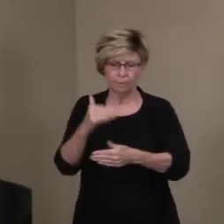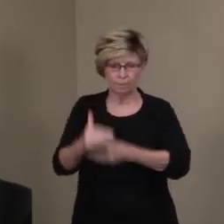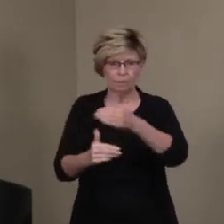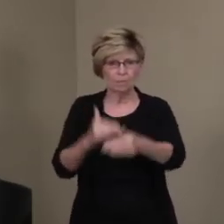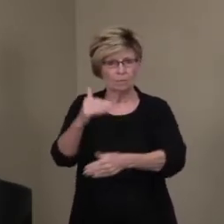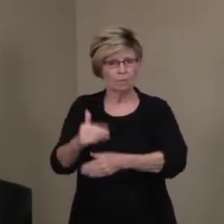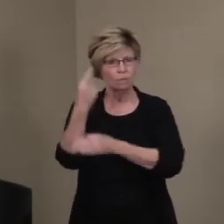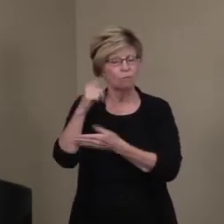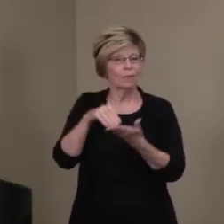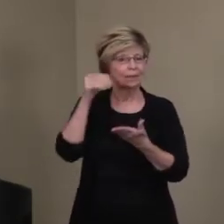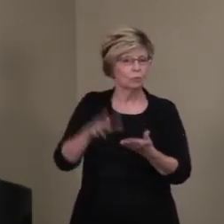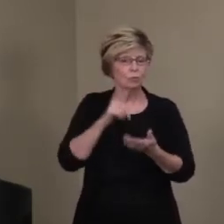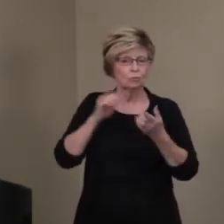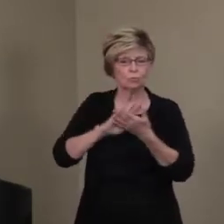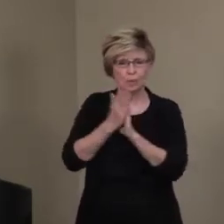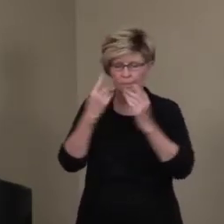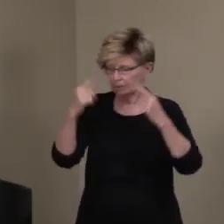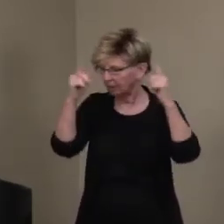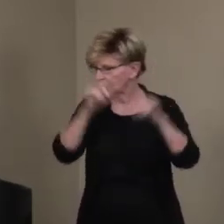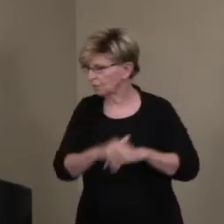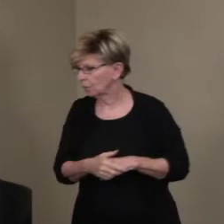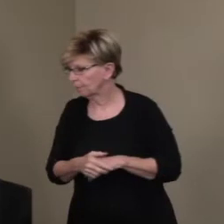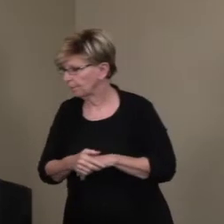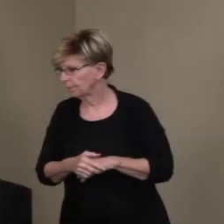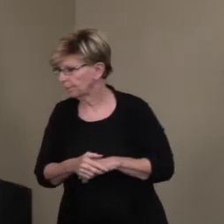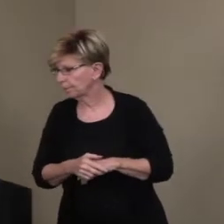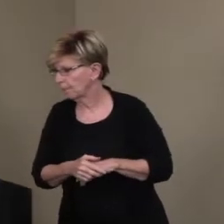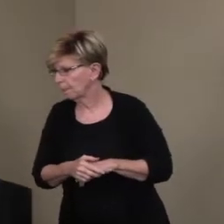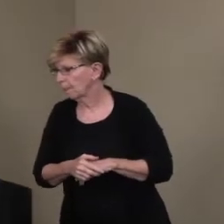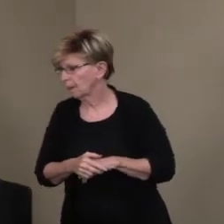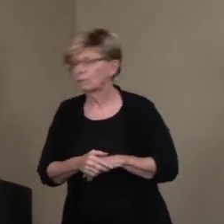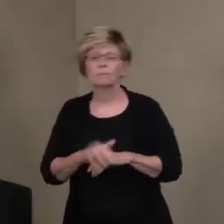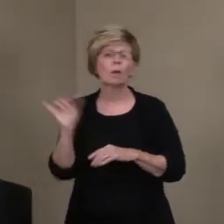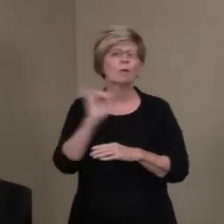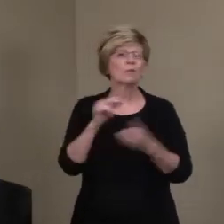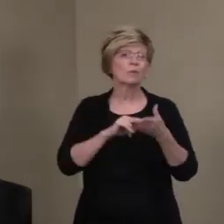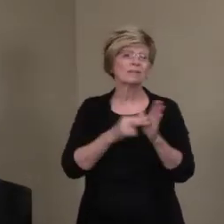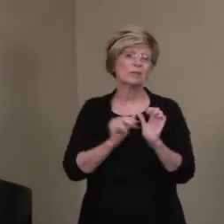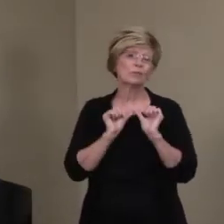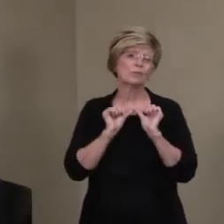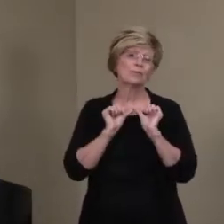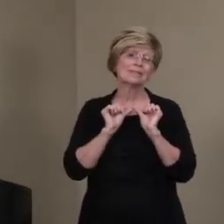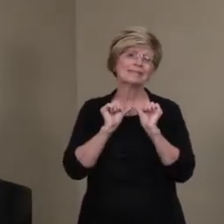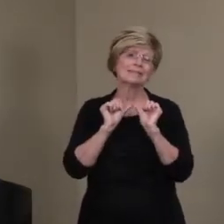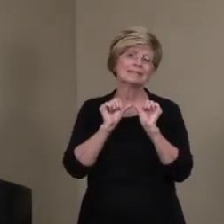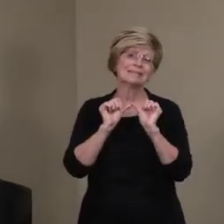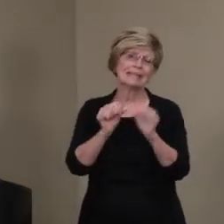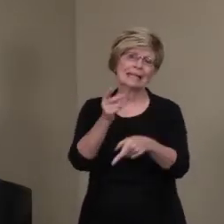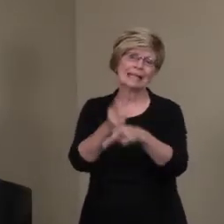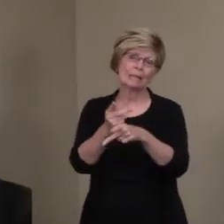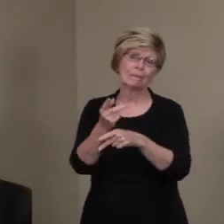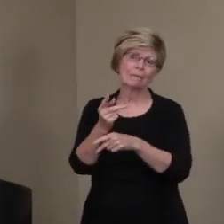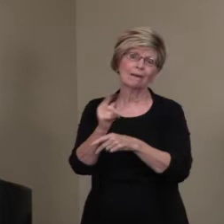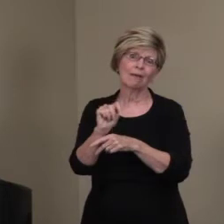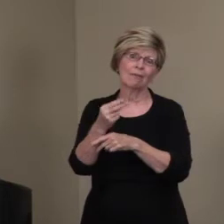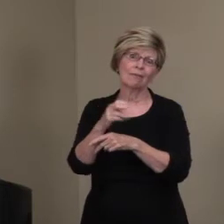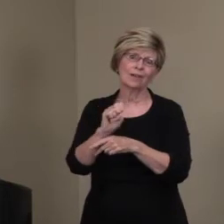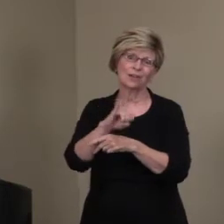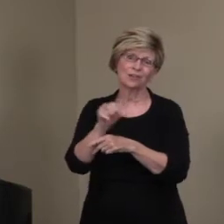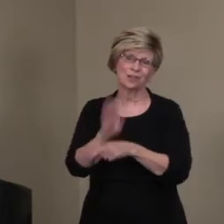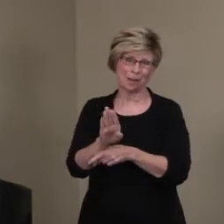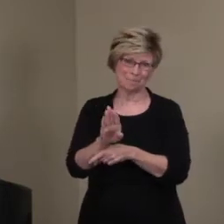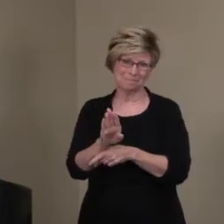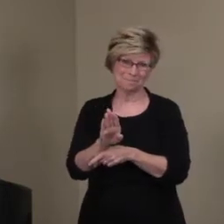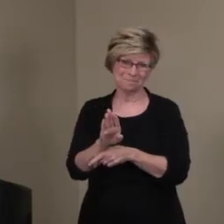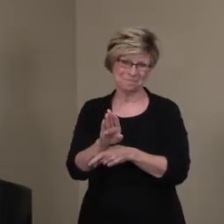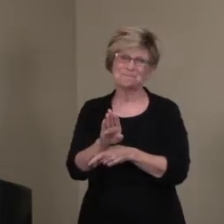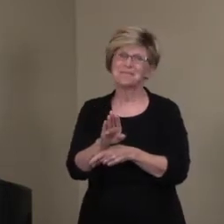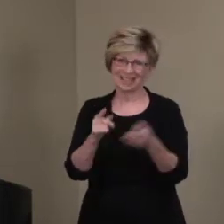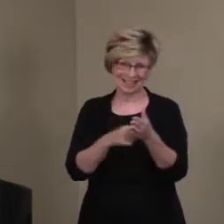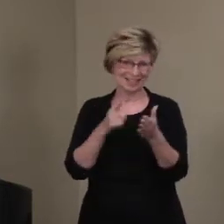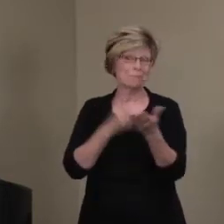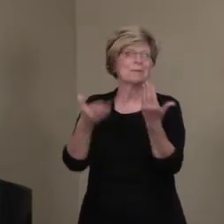2 part 3 so that the student can be successful what else is necessary for